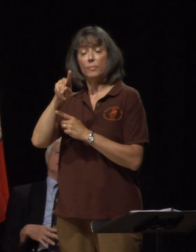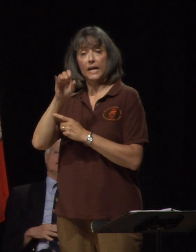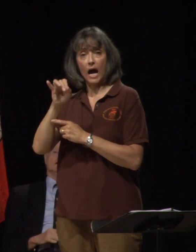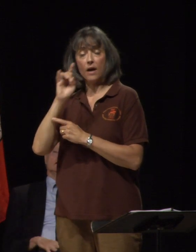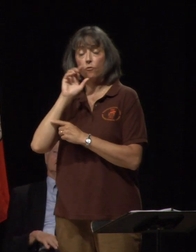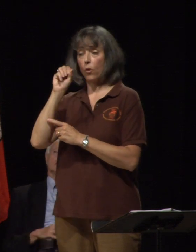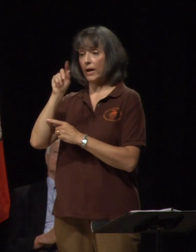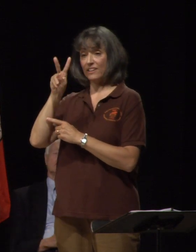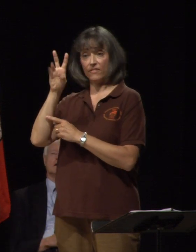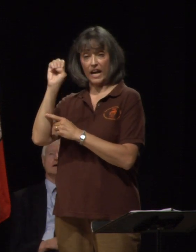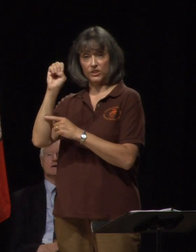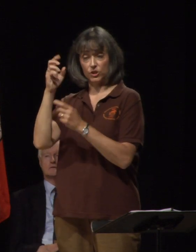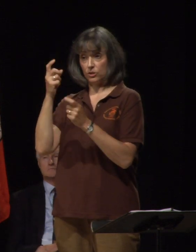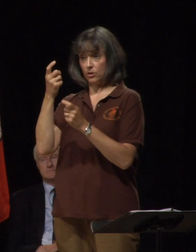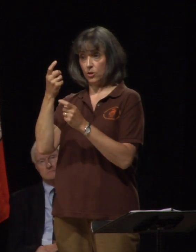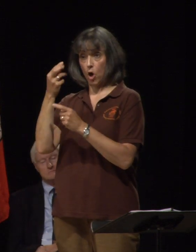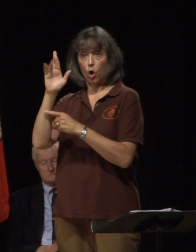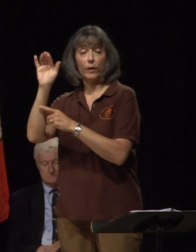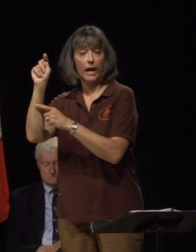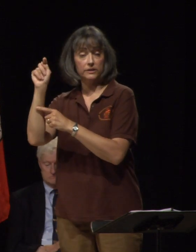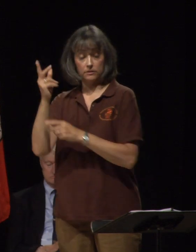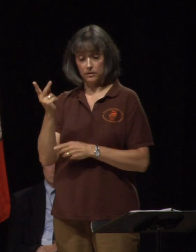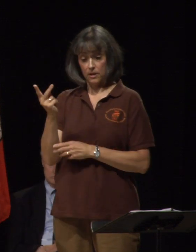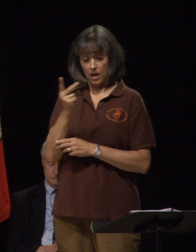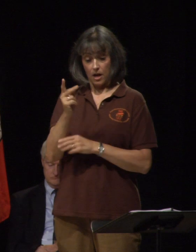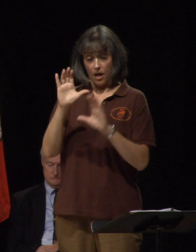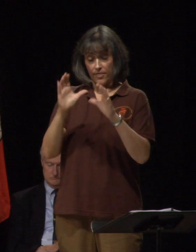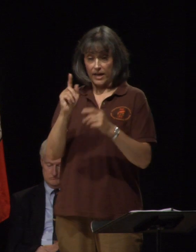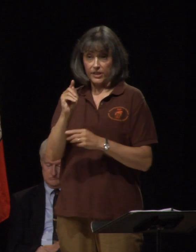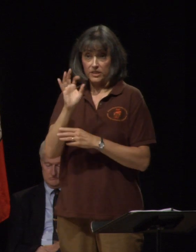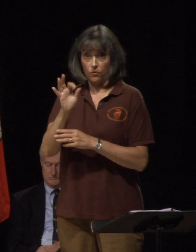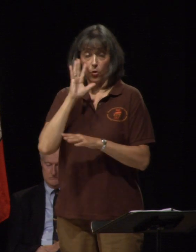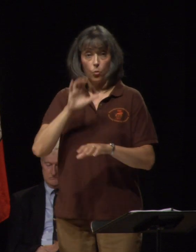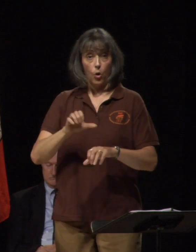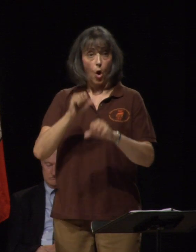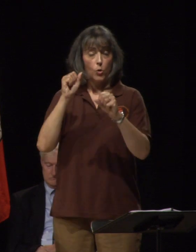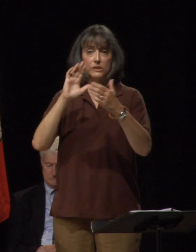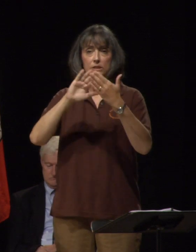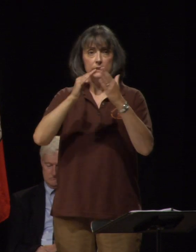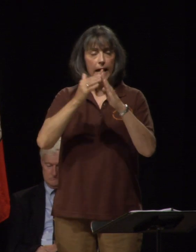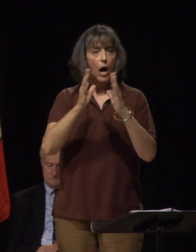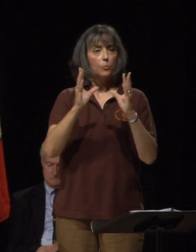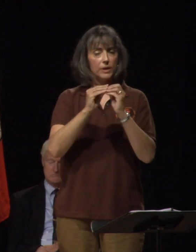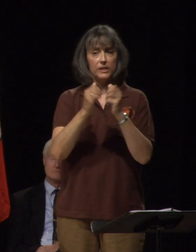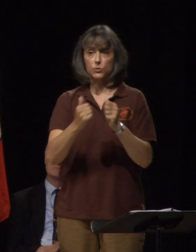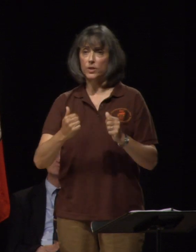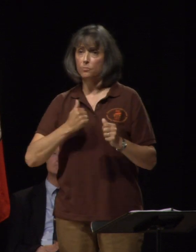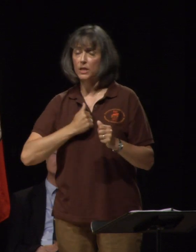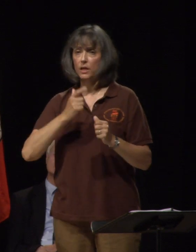HALL MEETINGS AND WITH CHAIRS AND DIRECTORS ACROSS CAMPUS AND FACILITATE FOCUS GROUPS SO THAT